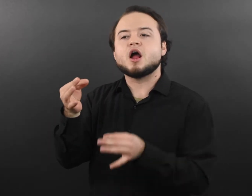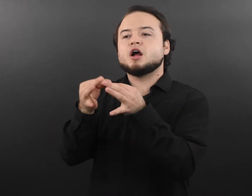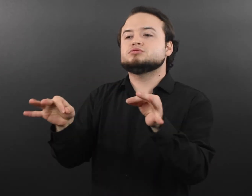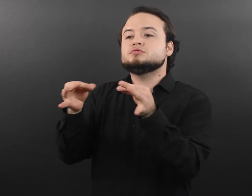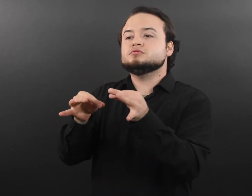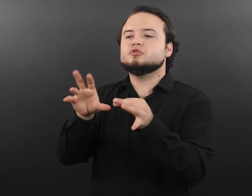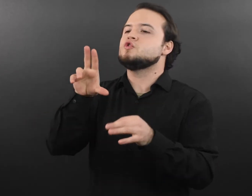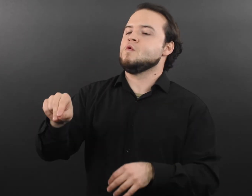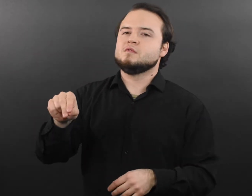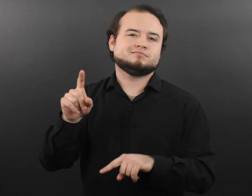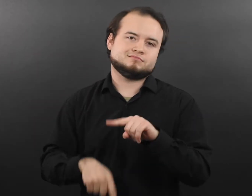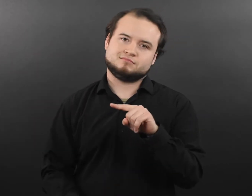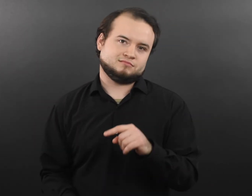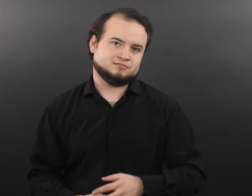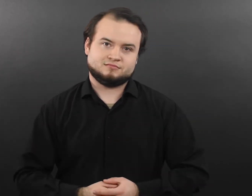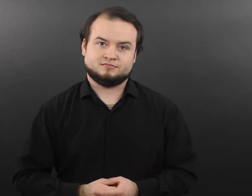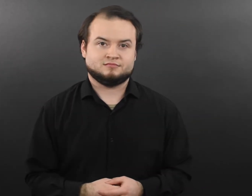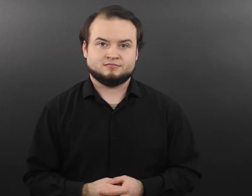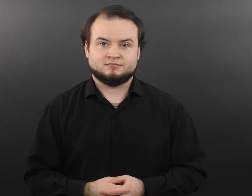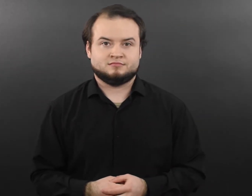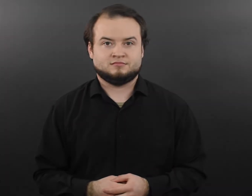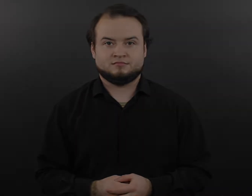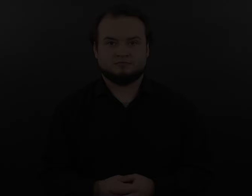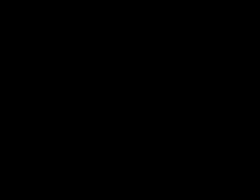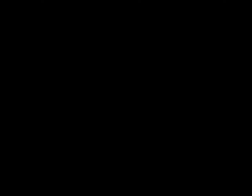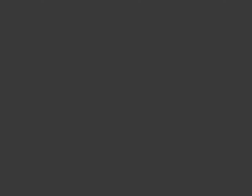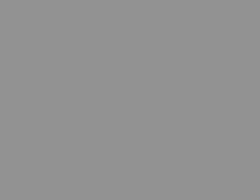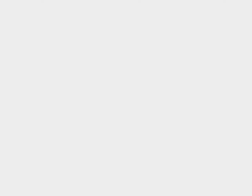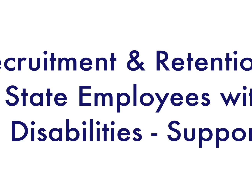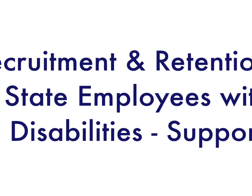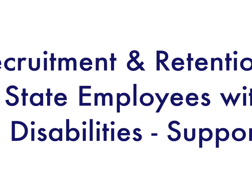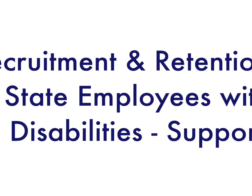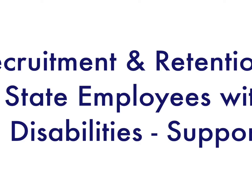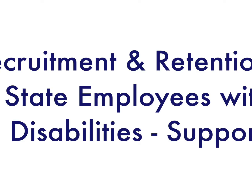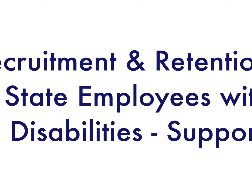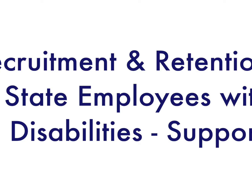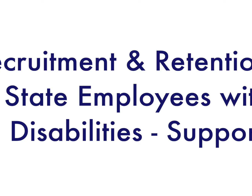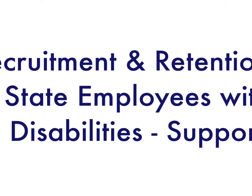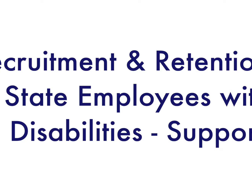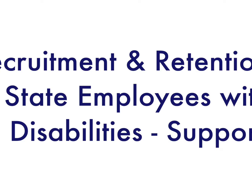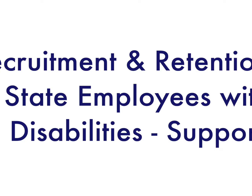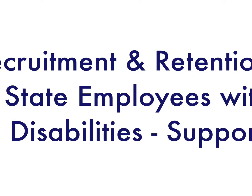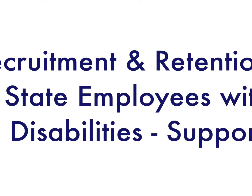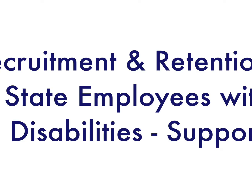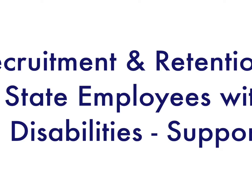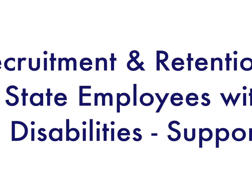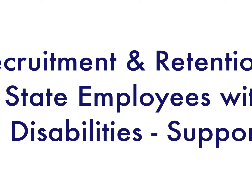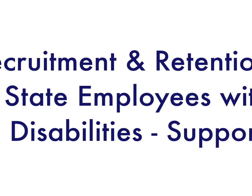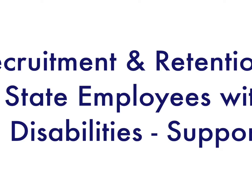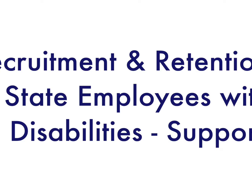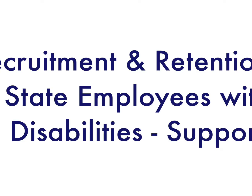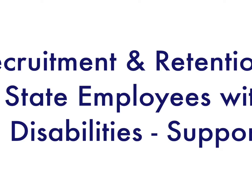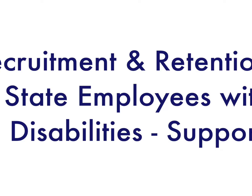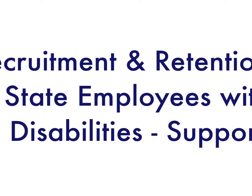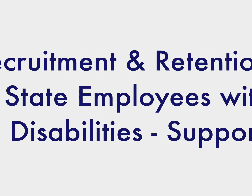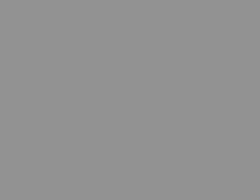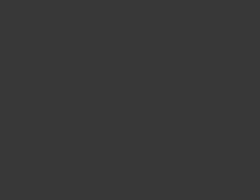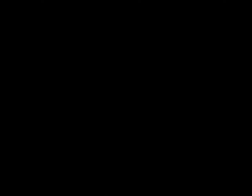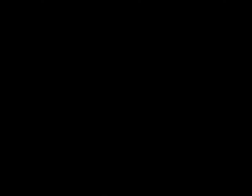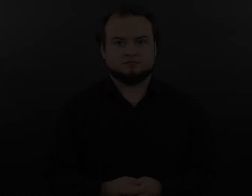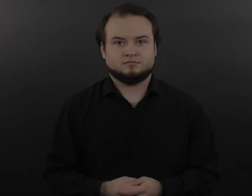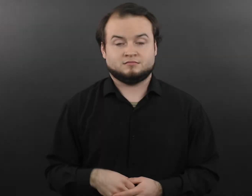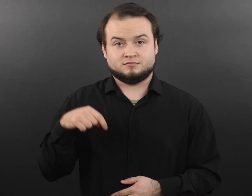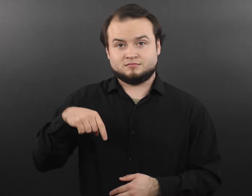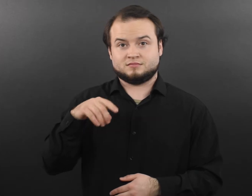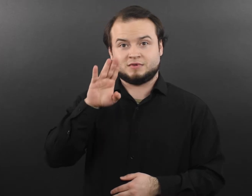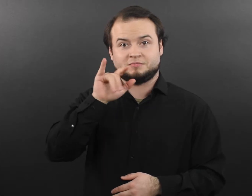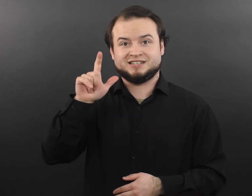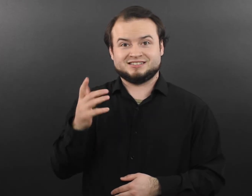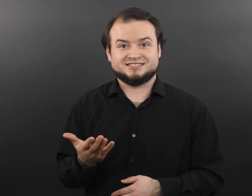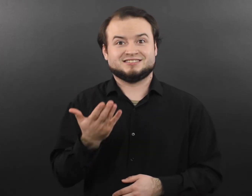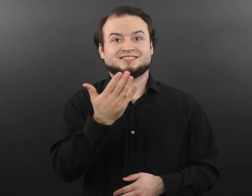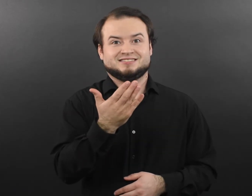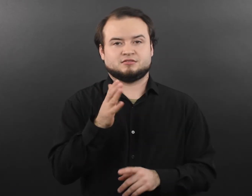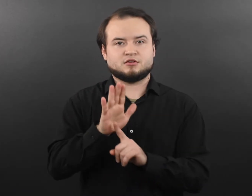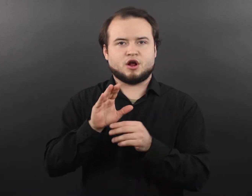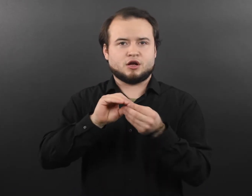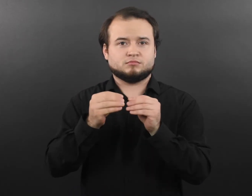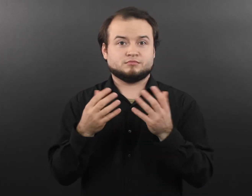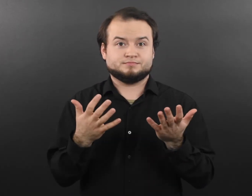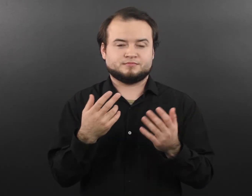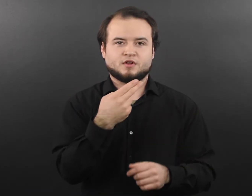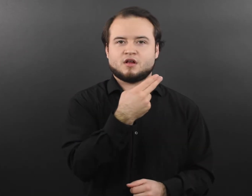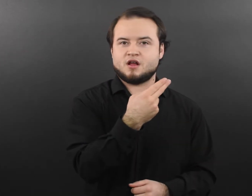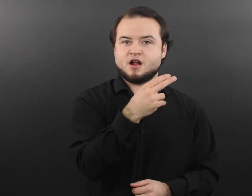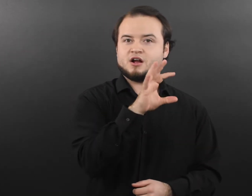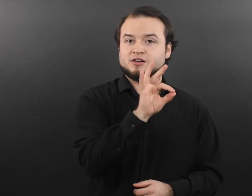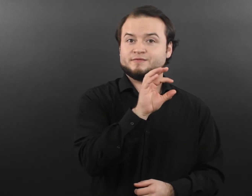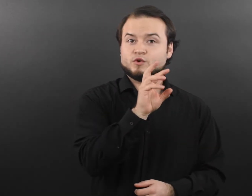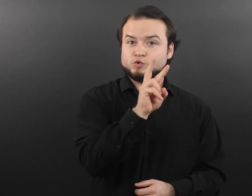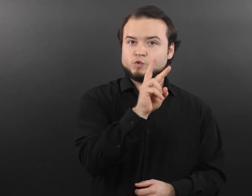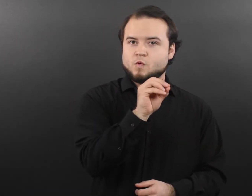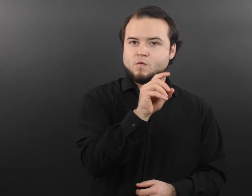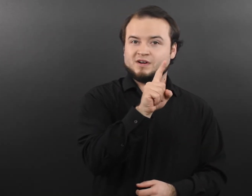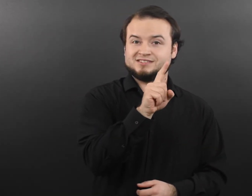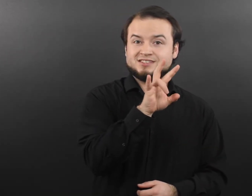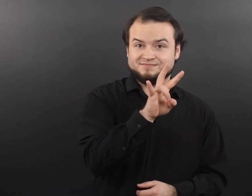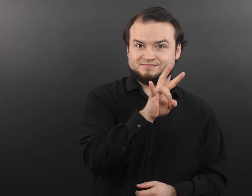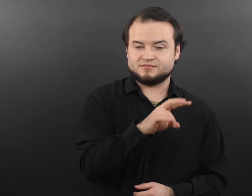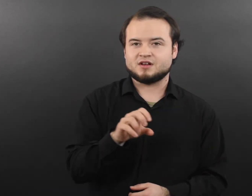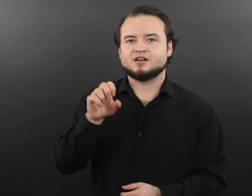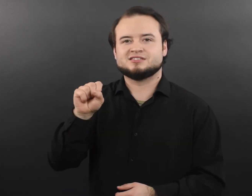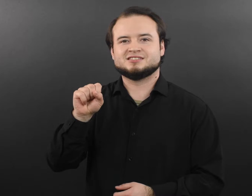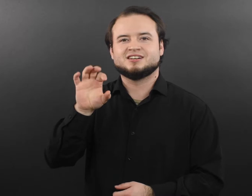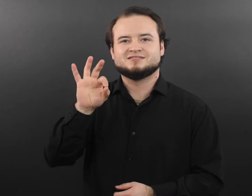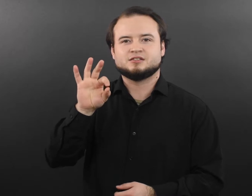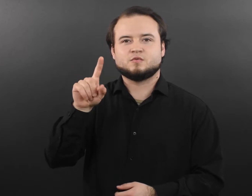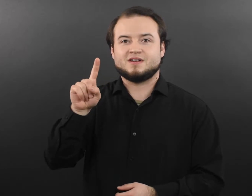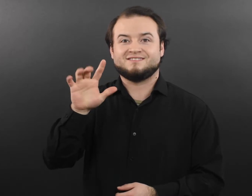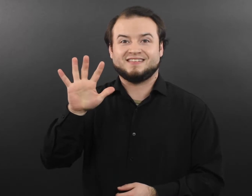hearing individuals. The bill numbers are HF2017 and